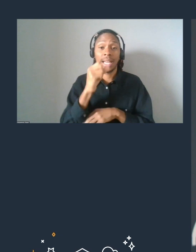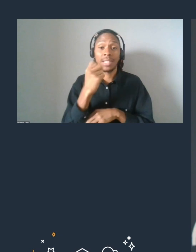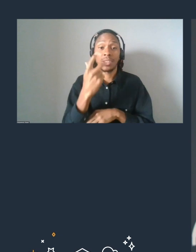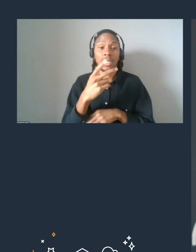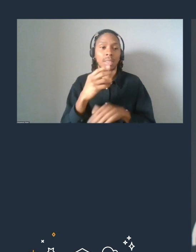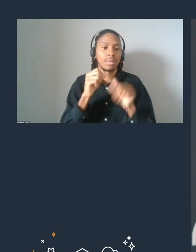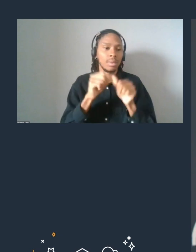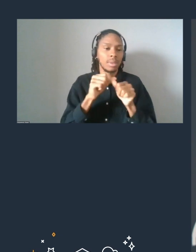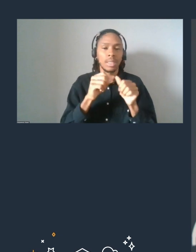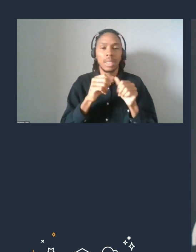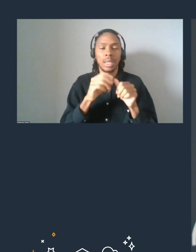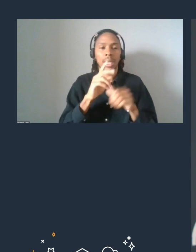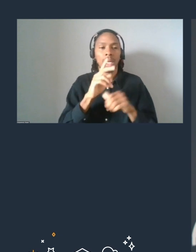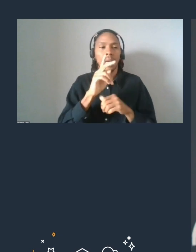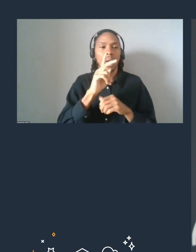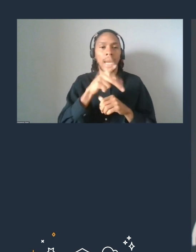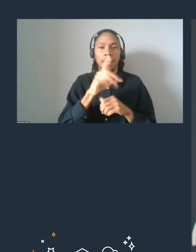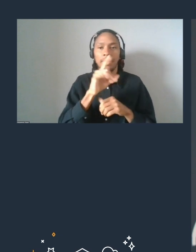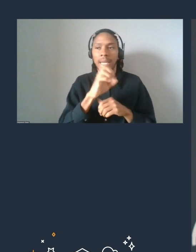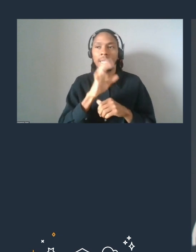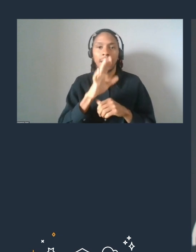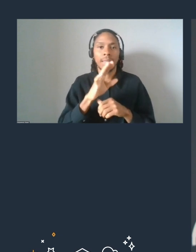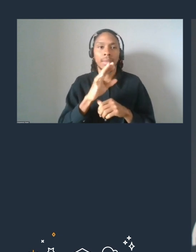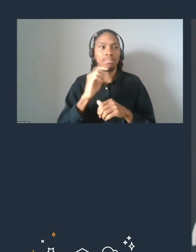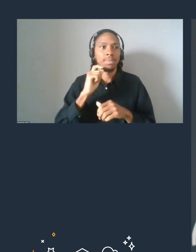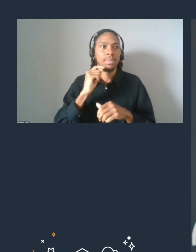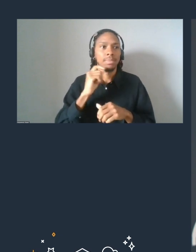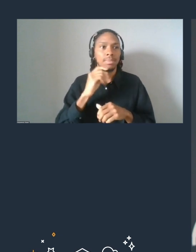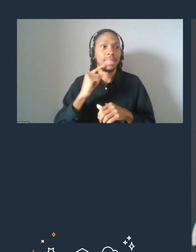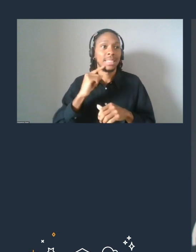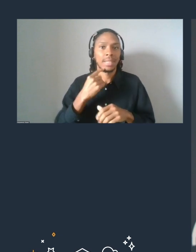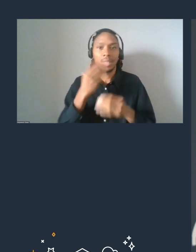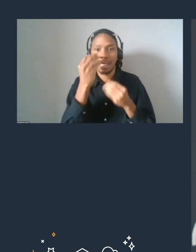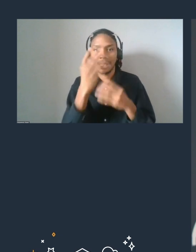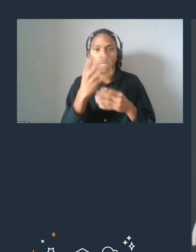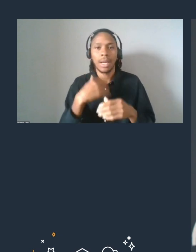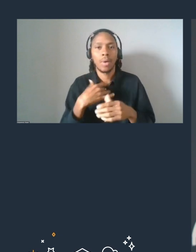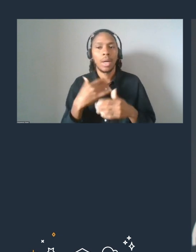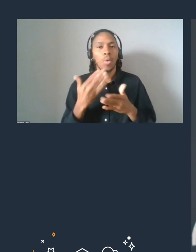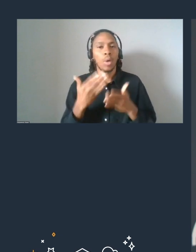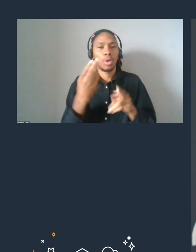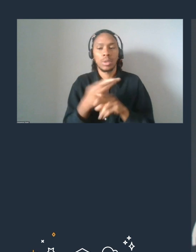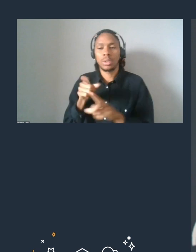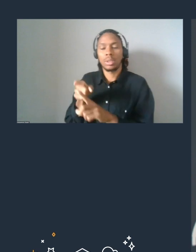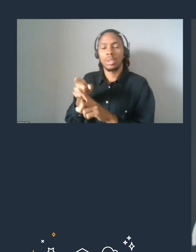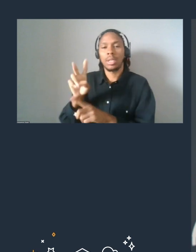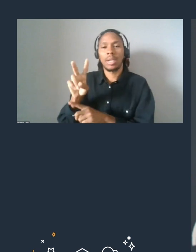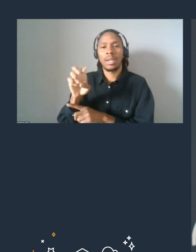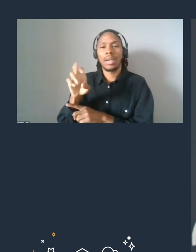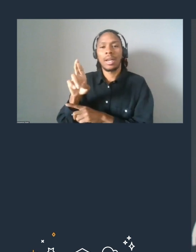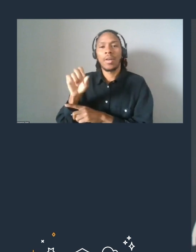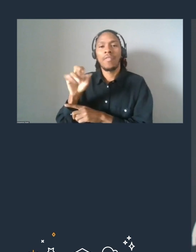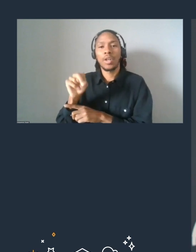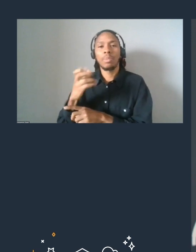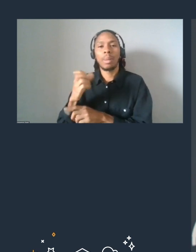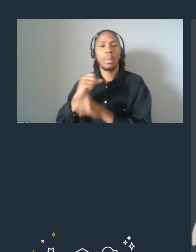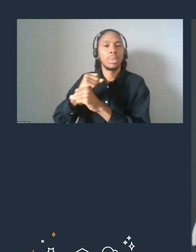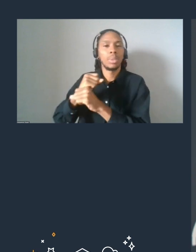their business critical data sets, we really recommend using versioning because you might wanna protect your data against accidental overrides